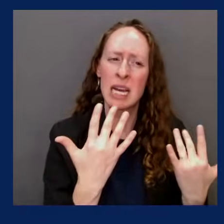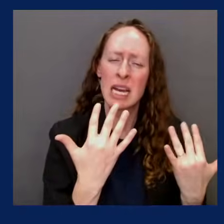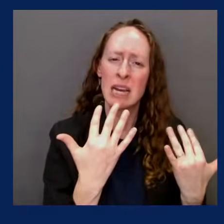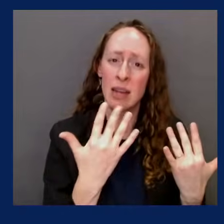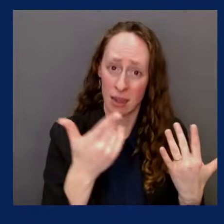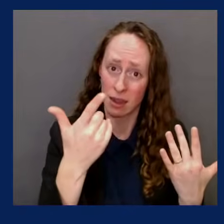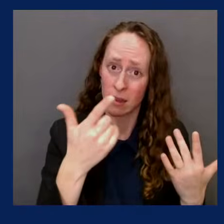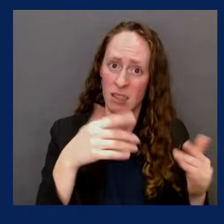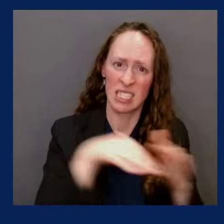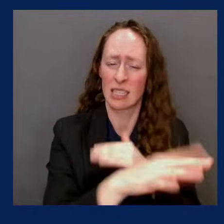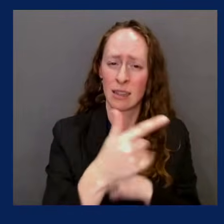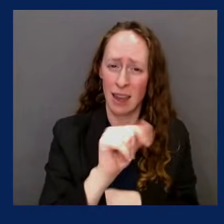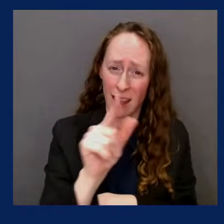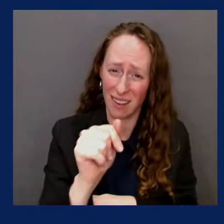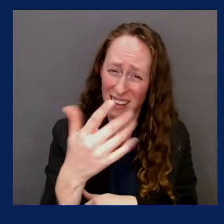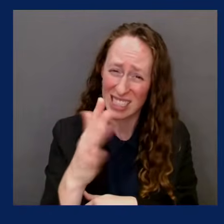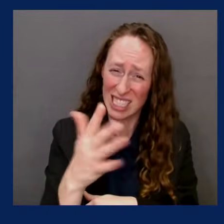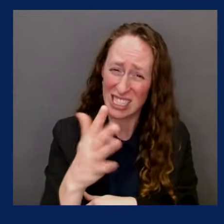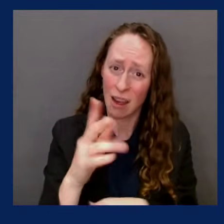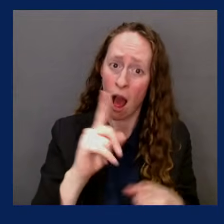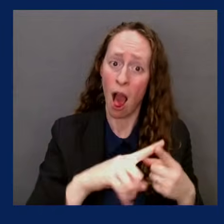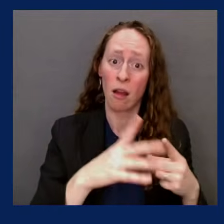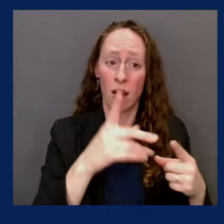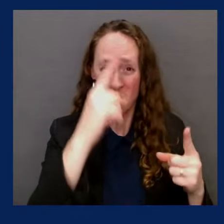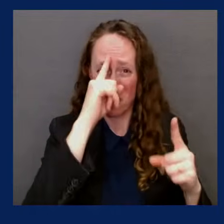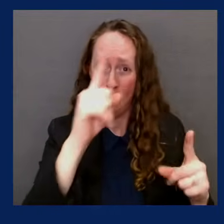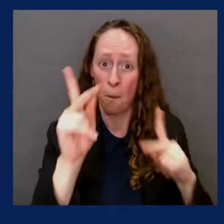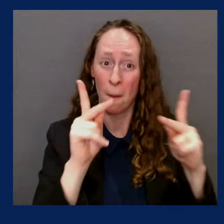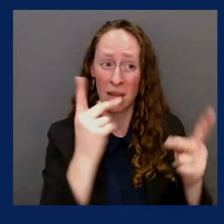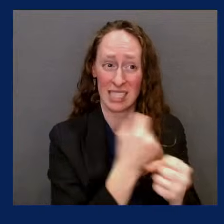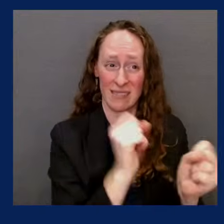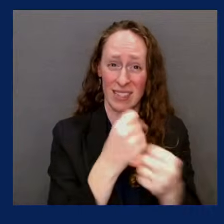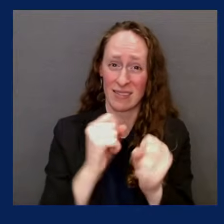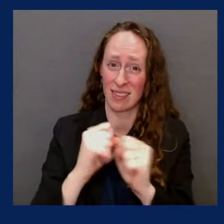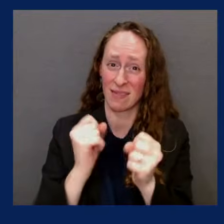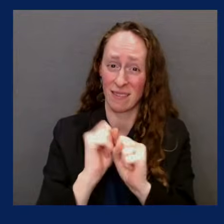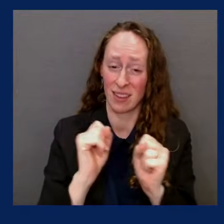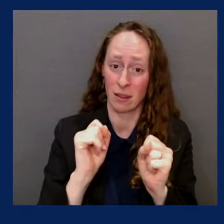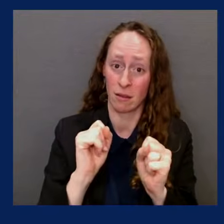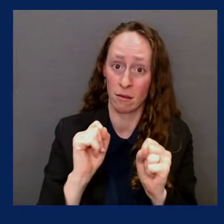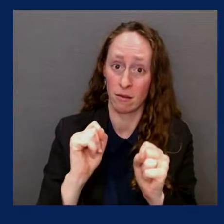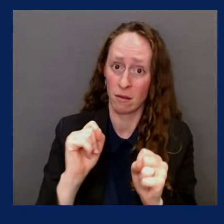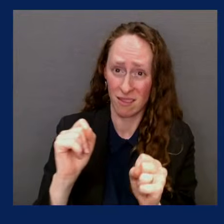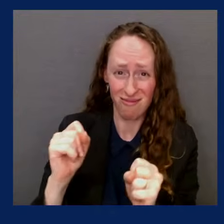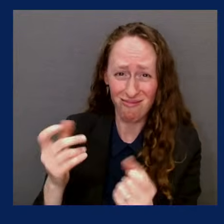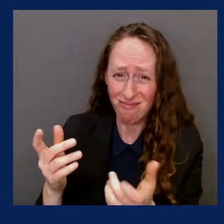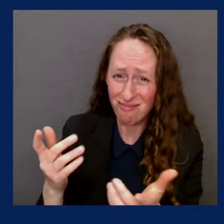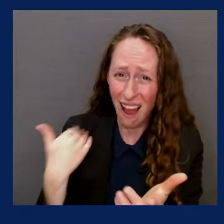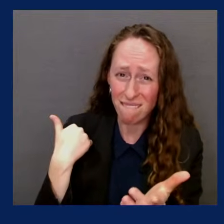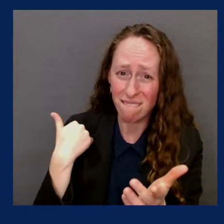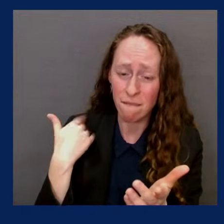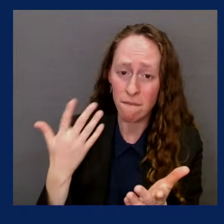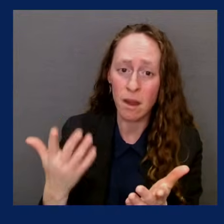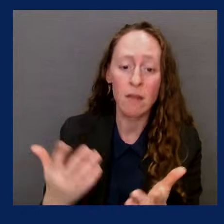President Biden: No. What I have indicated to him is that if that's possible to get these folks out safely,